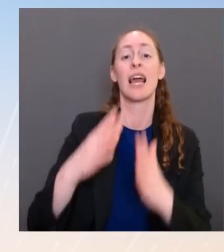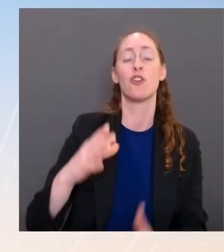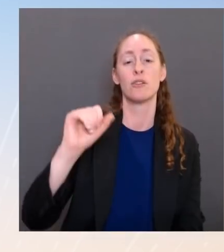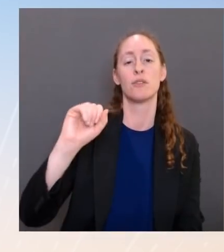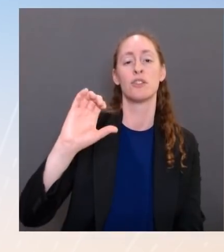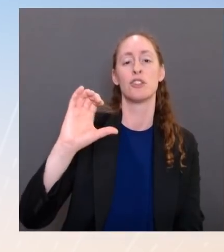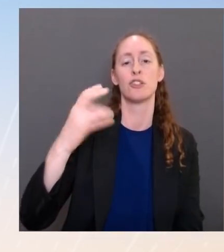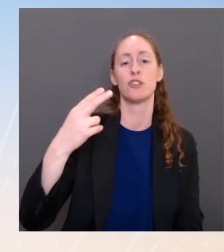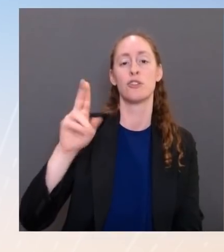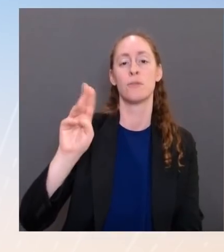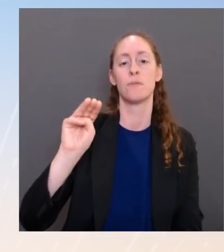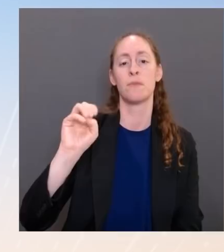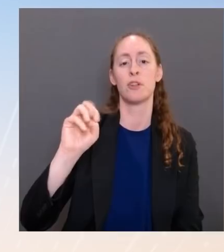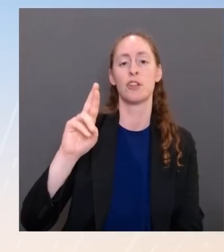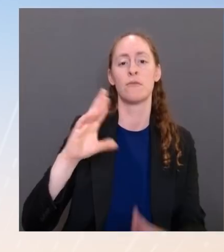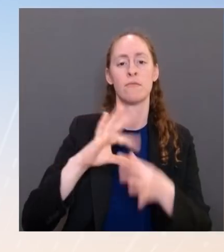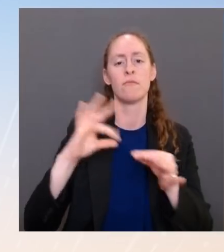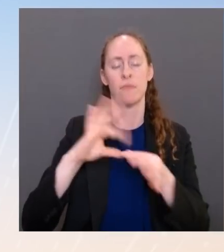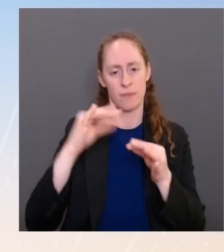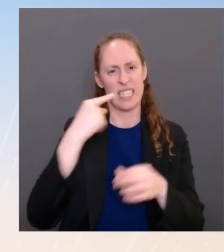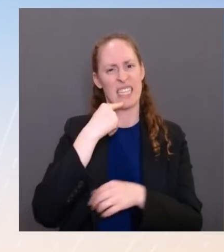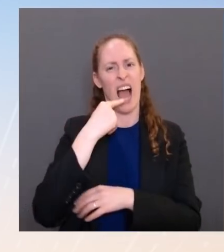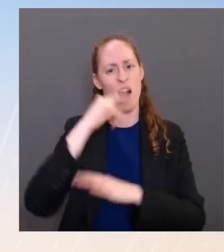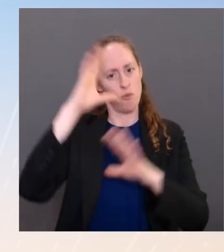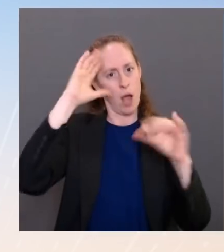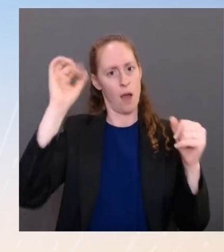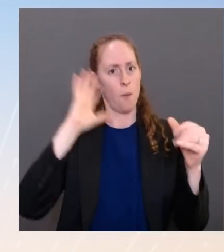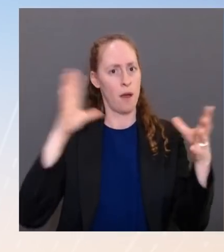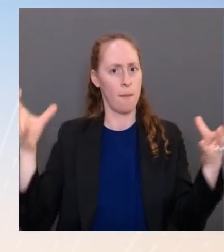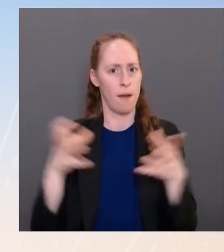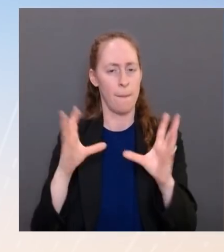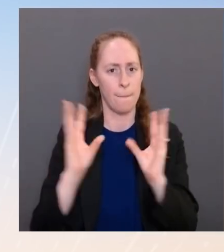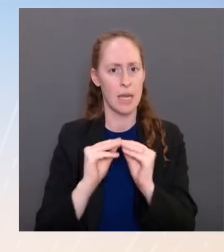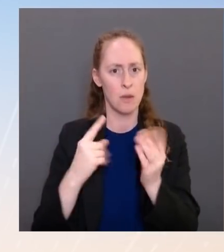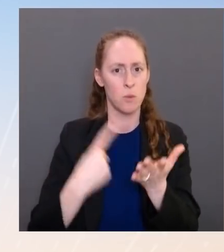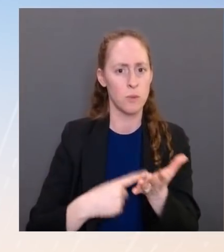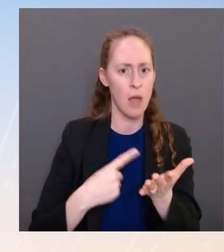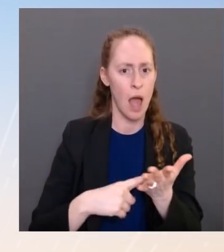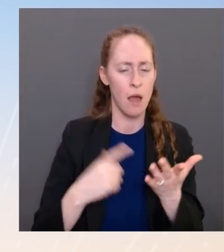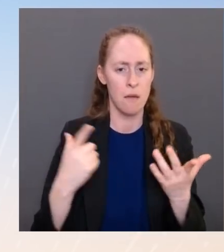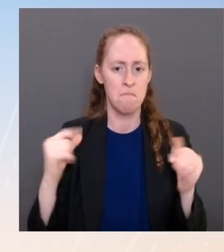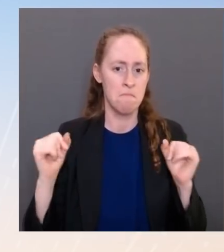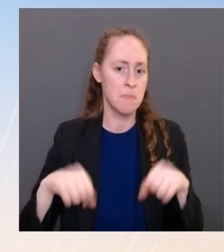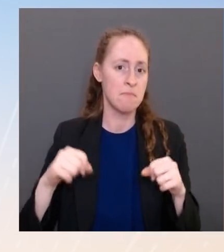to discuss possible executive action on abortion. Is there such a meeting on the President's schedule today?